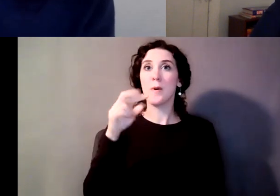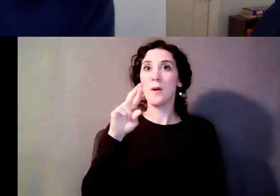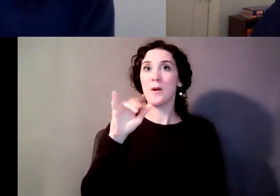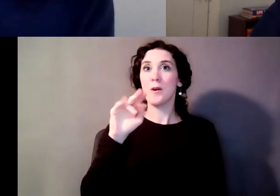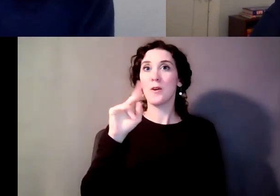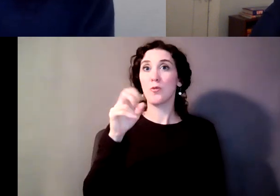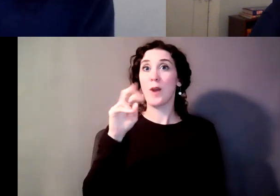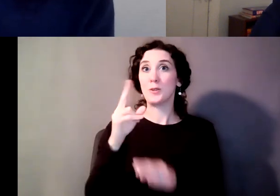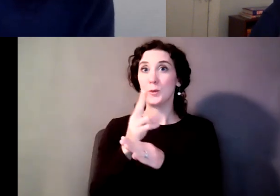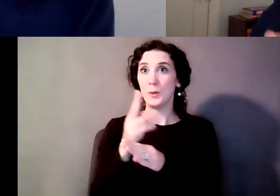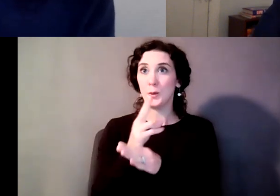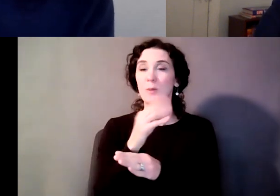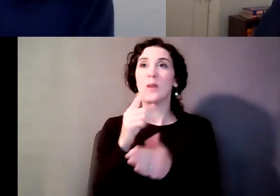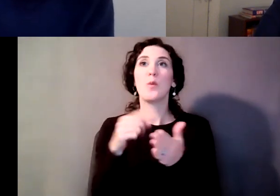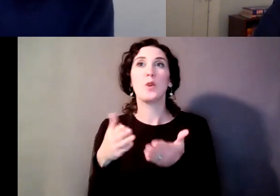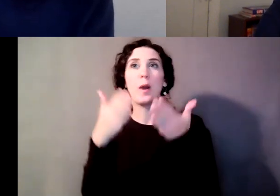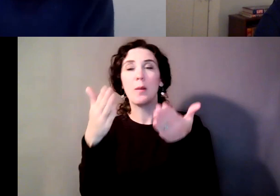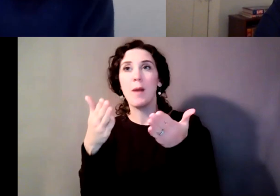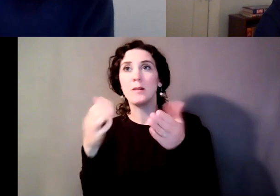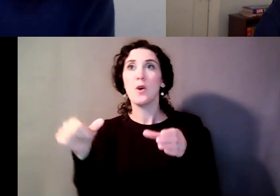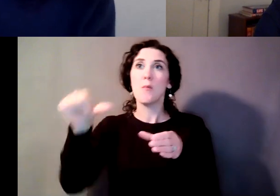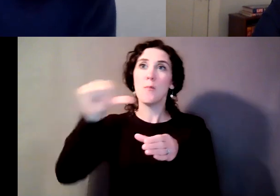whether it is poor over or drip brew.